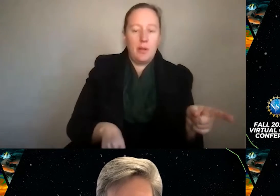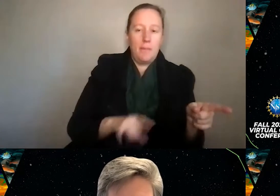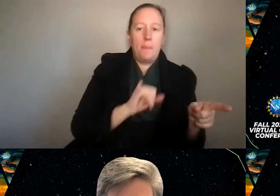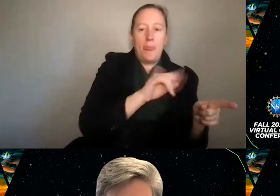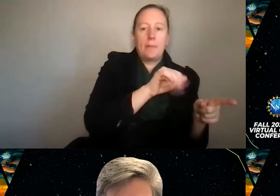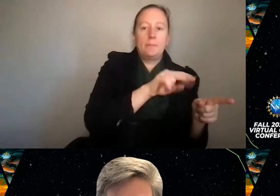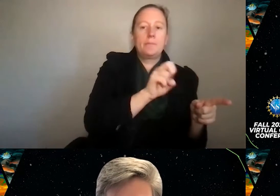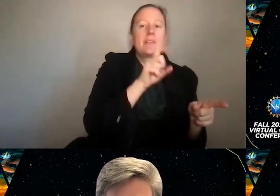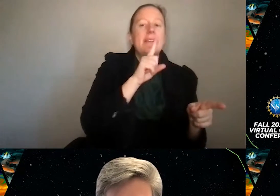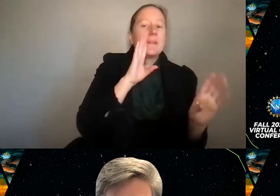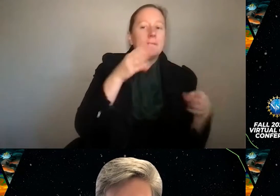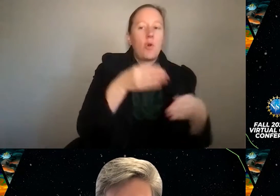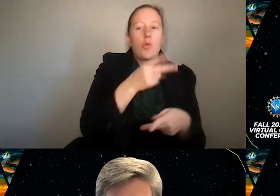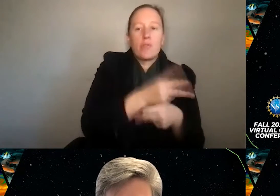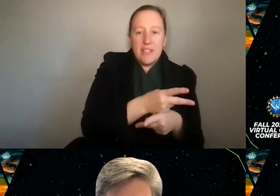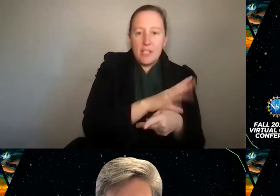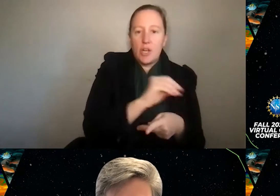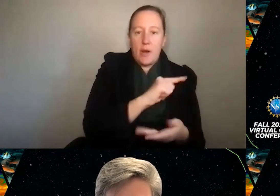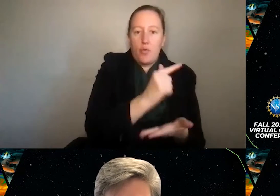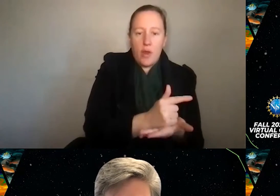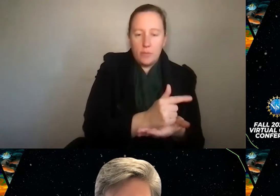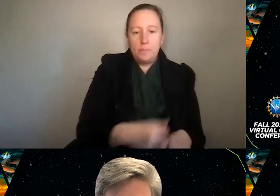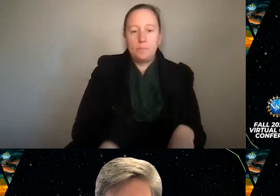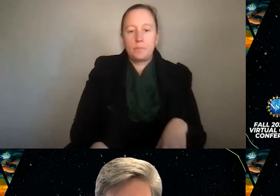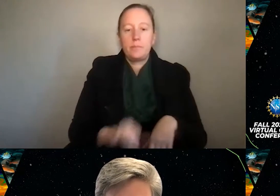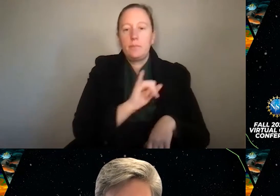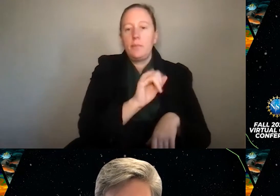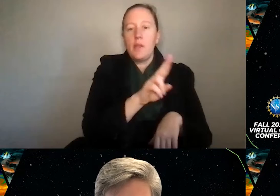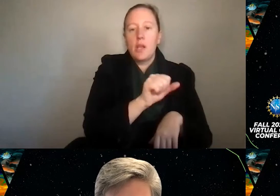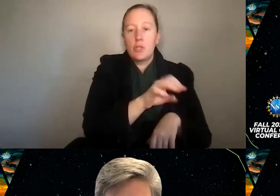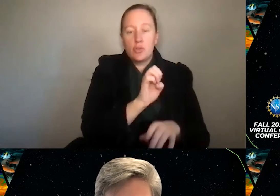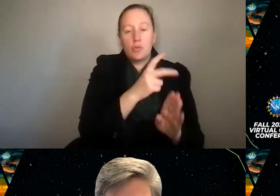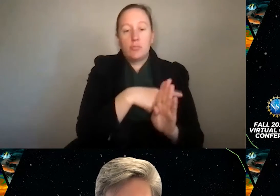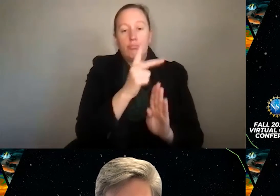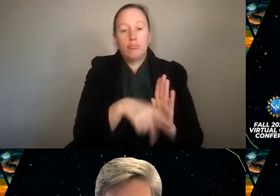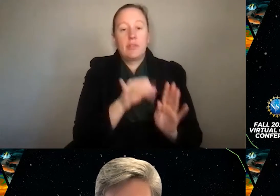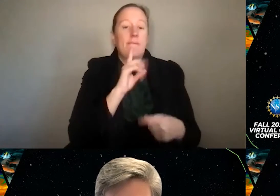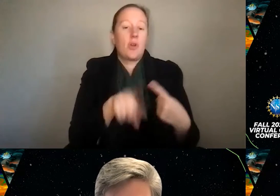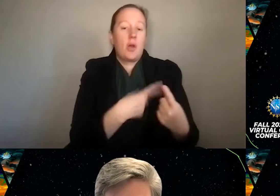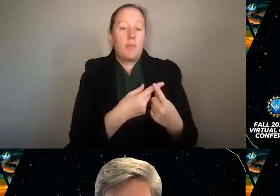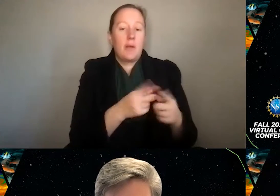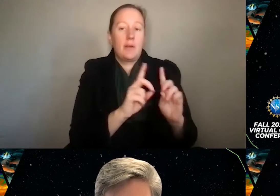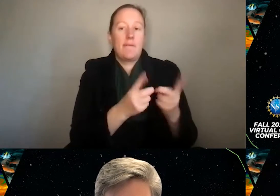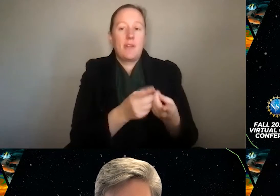Leroy Jones II: An example of that with the IUSE program, if we're talking about the division for undergraduate education.